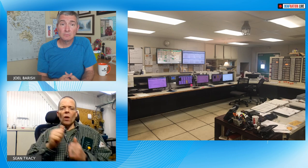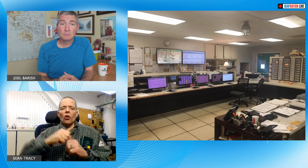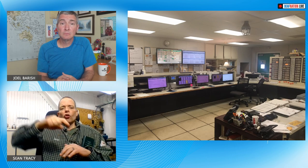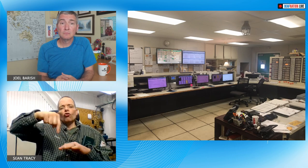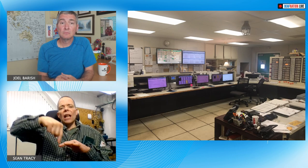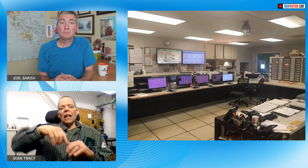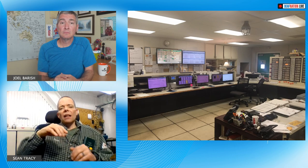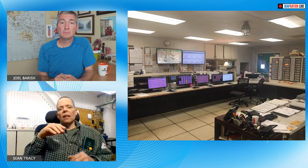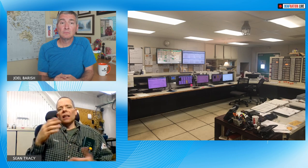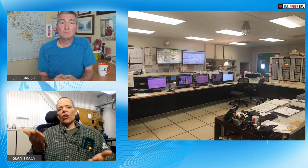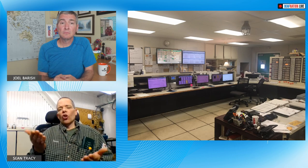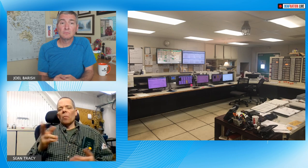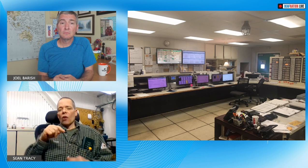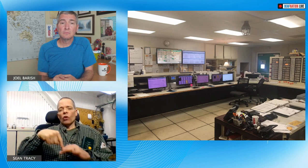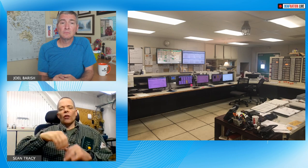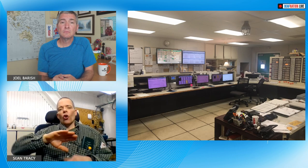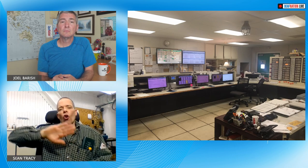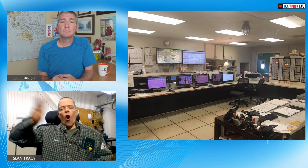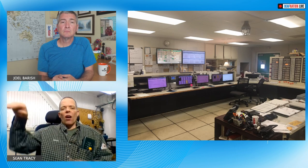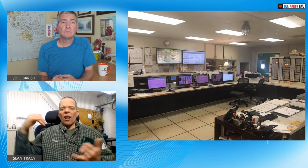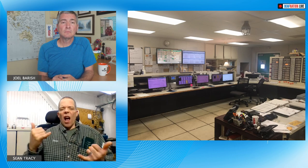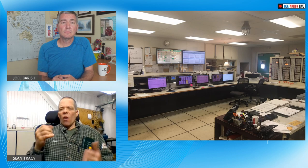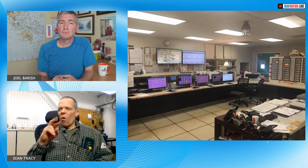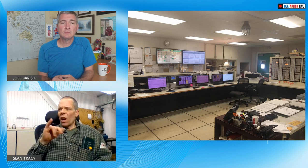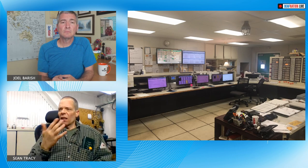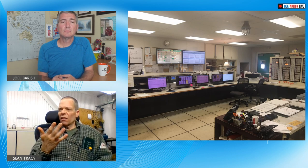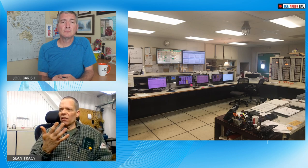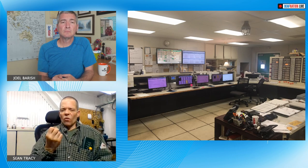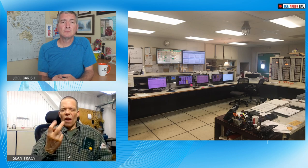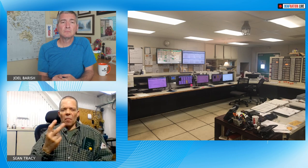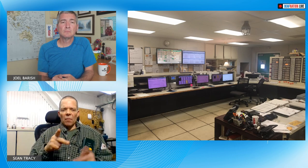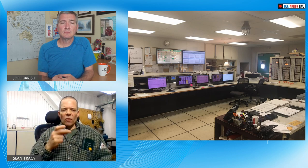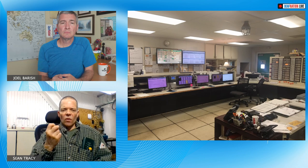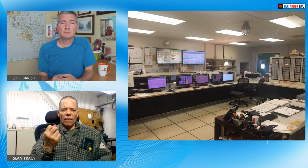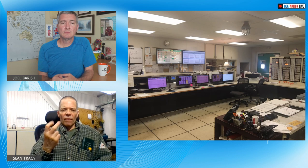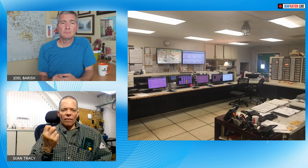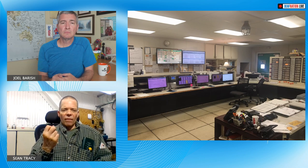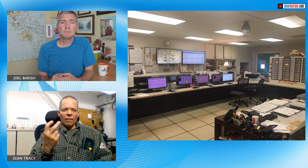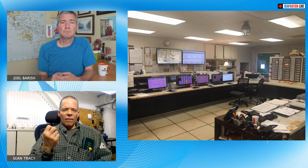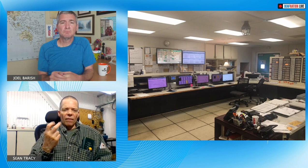When we're drilling, we can have up to 75 people. Since we're not drilling right now, we only have about 12 people on the platform.